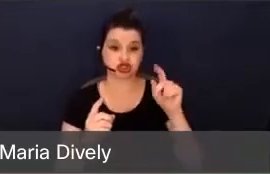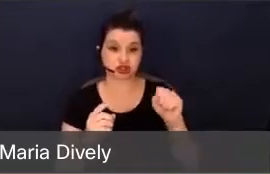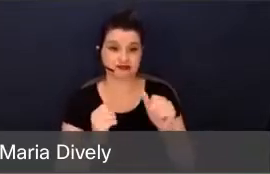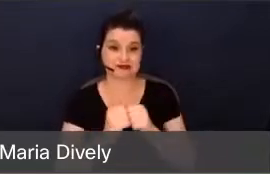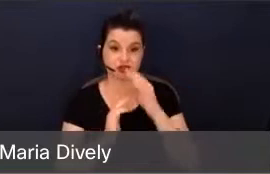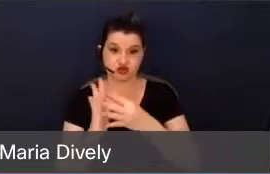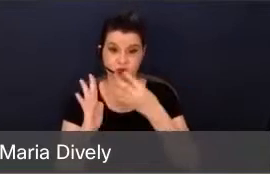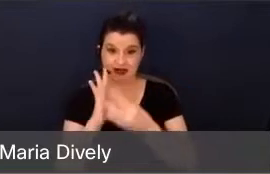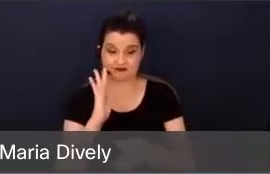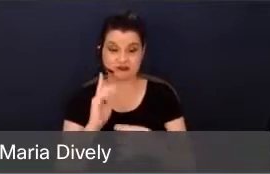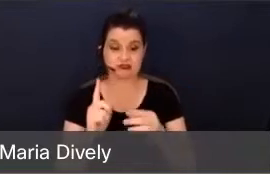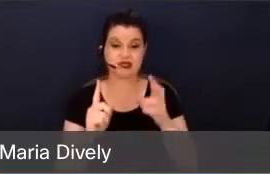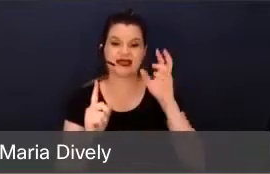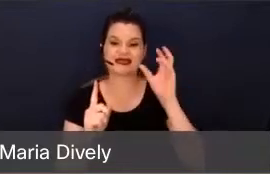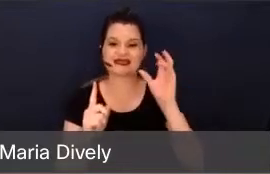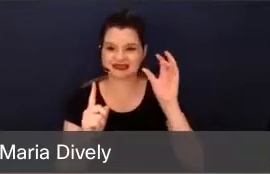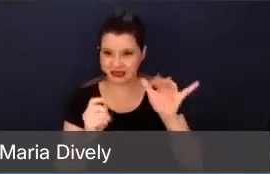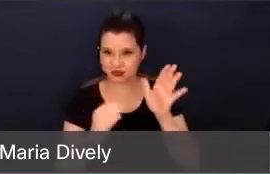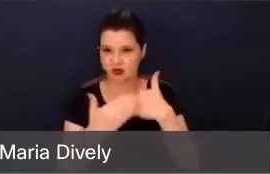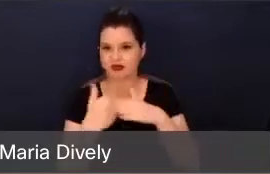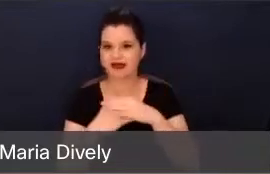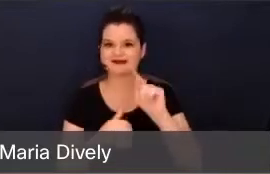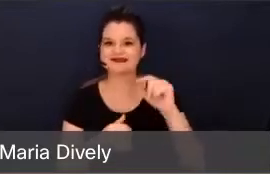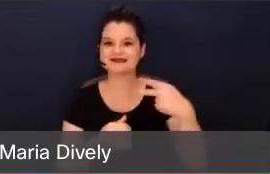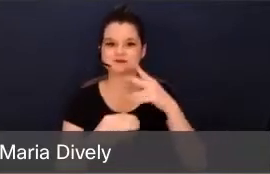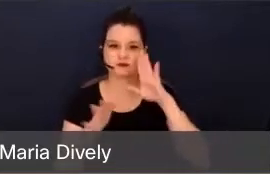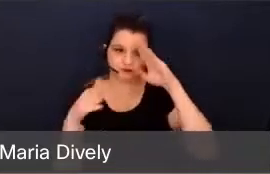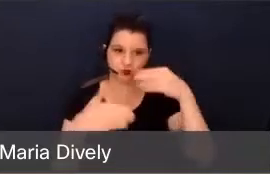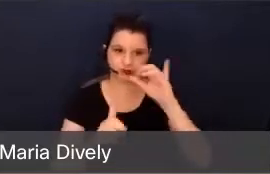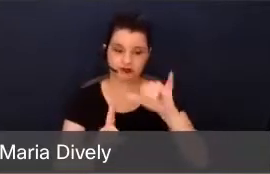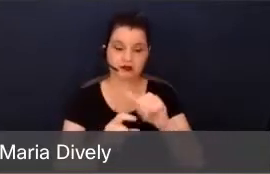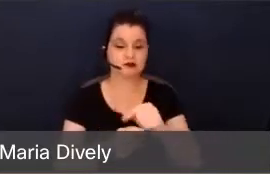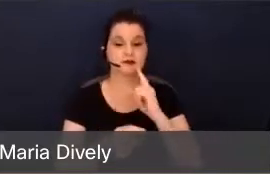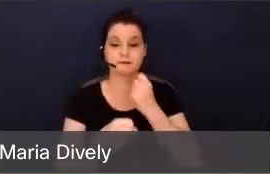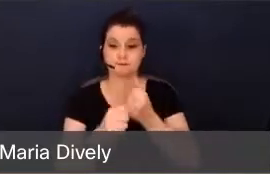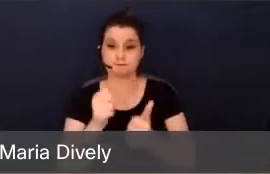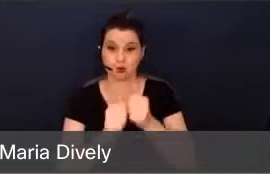um, that's what our- our next tip focuses on. Uh, the main idea here with charts